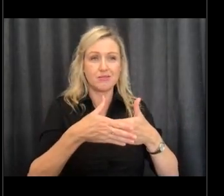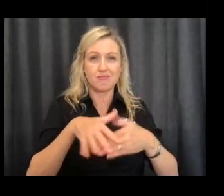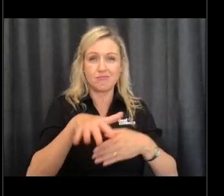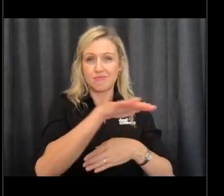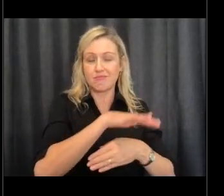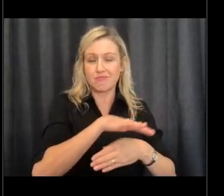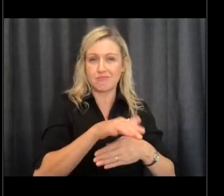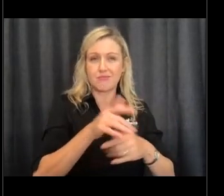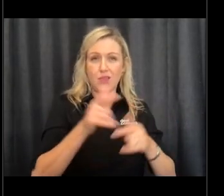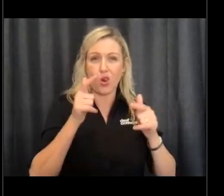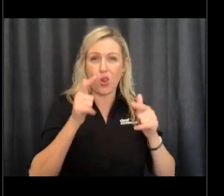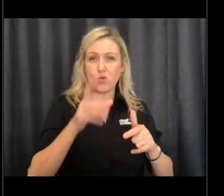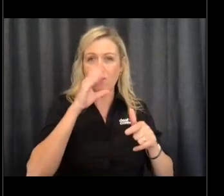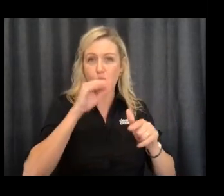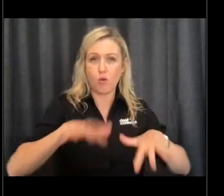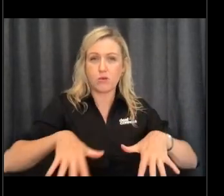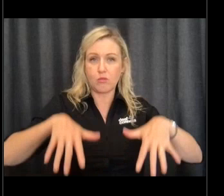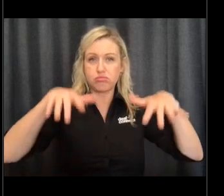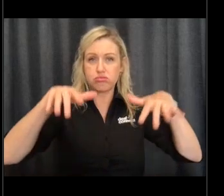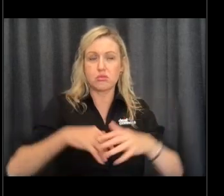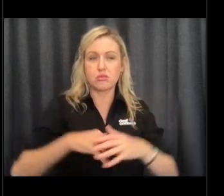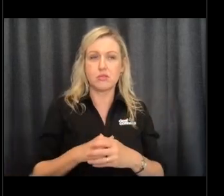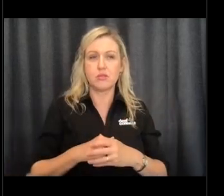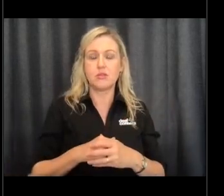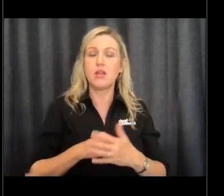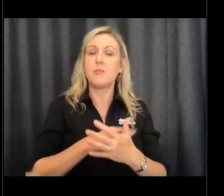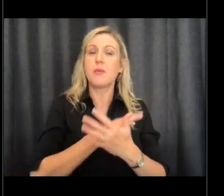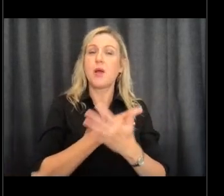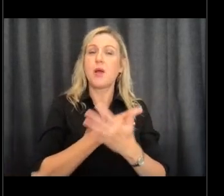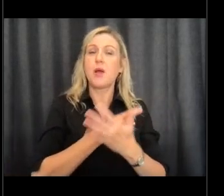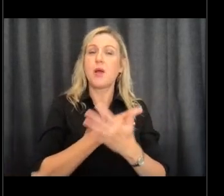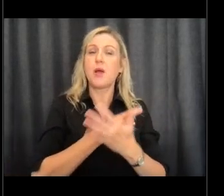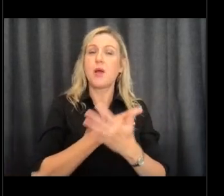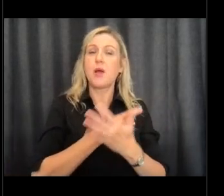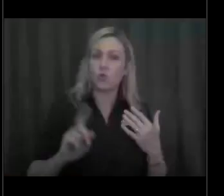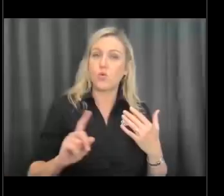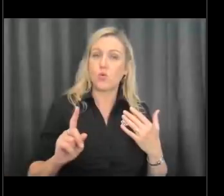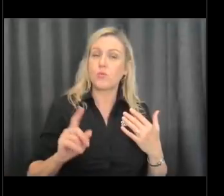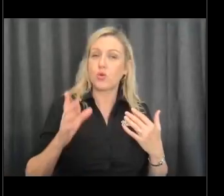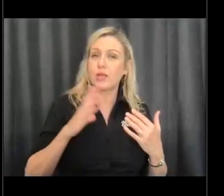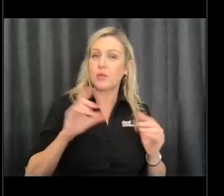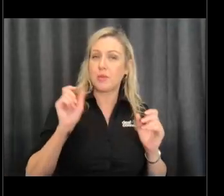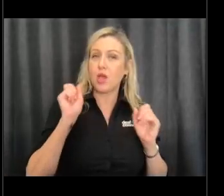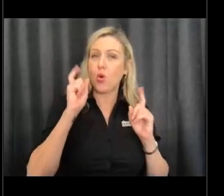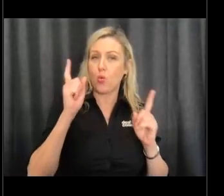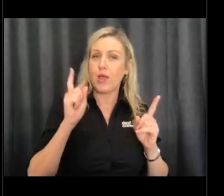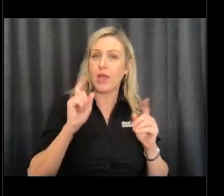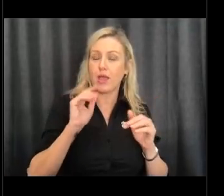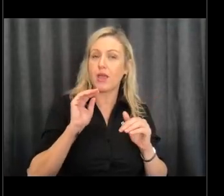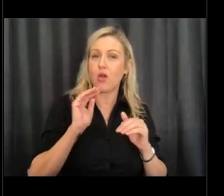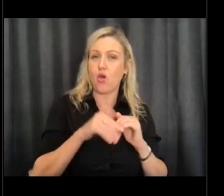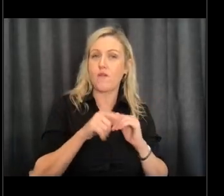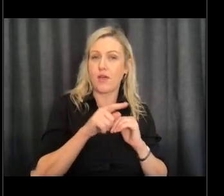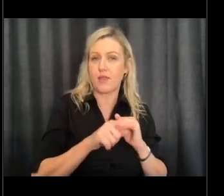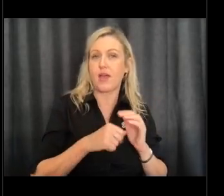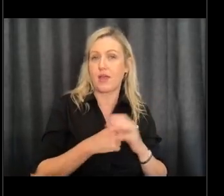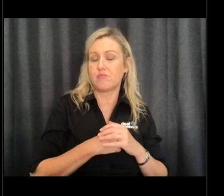the water had come through. All of those storms, being aware of that and being aware that it's worth, if you can afford